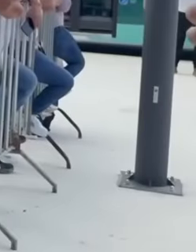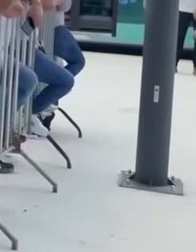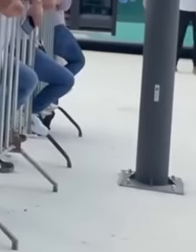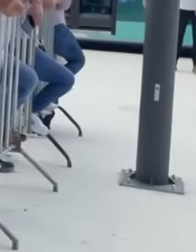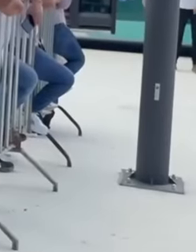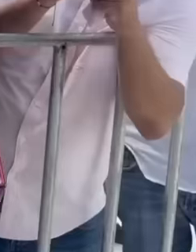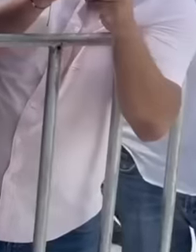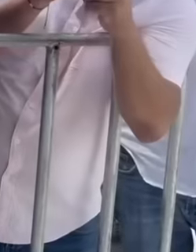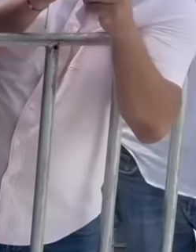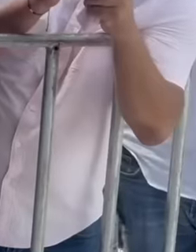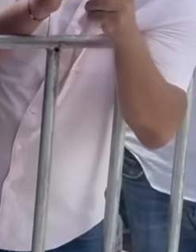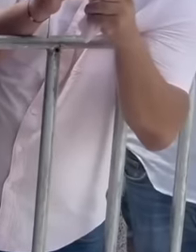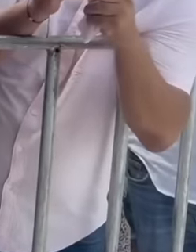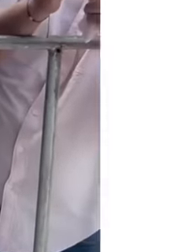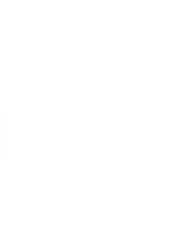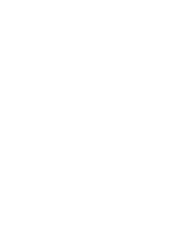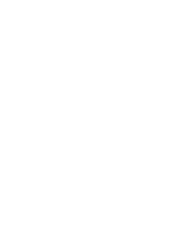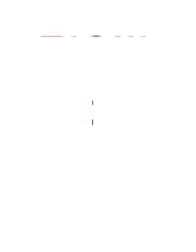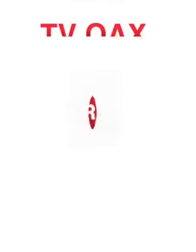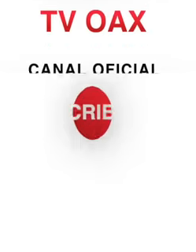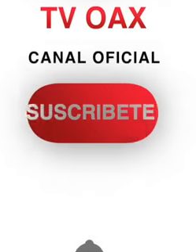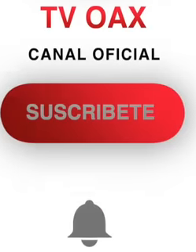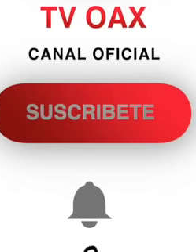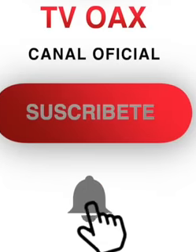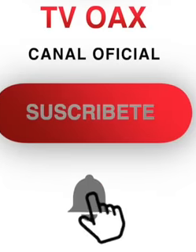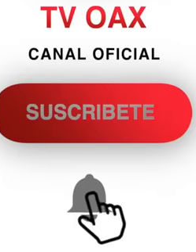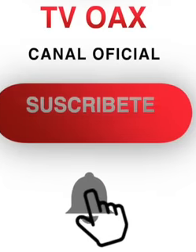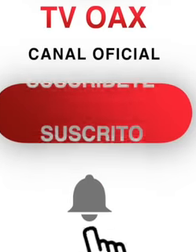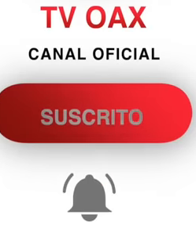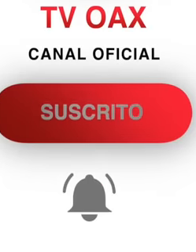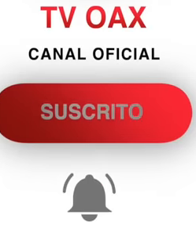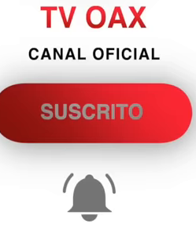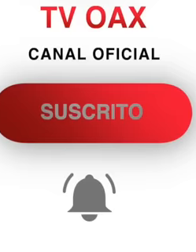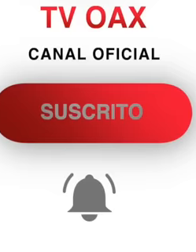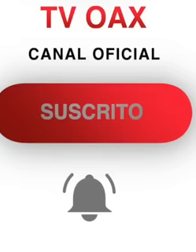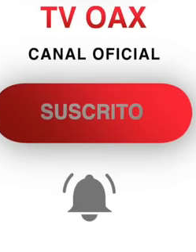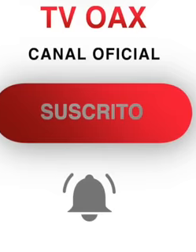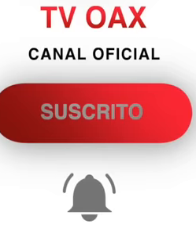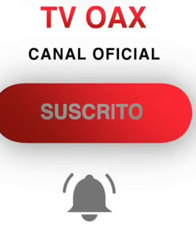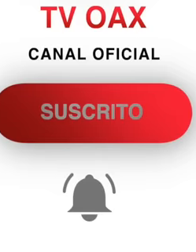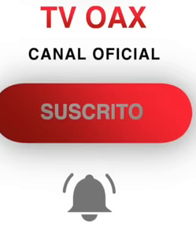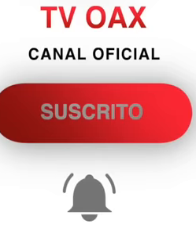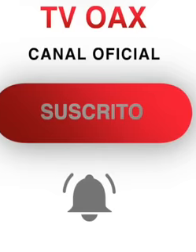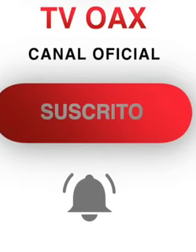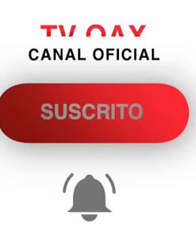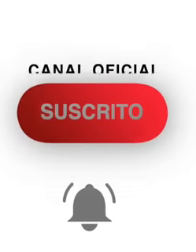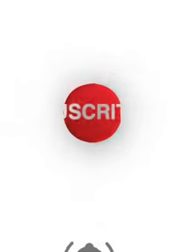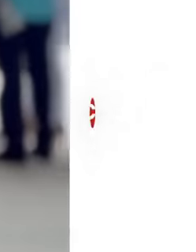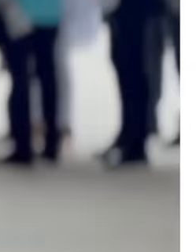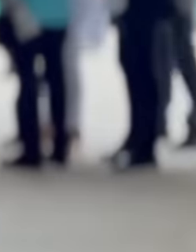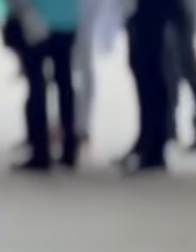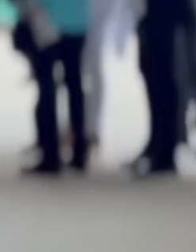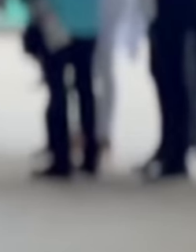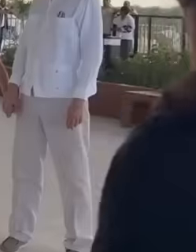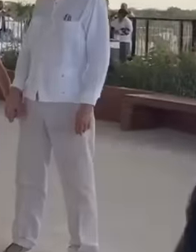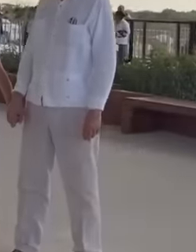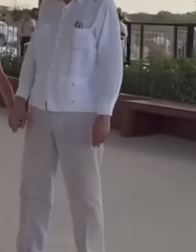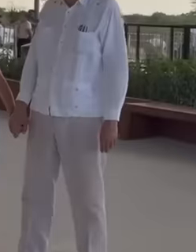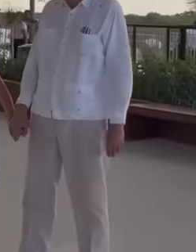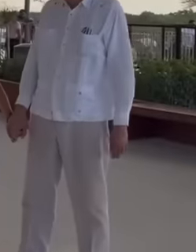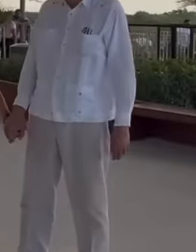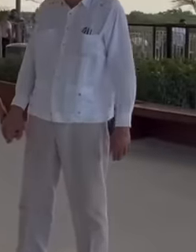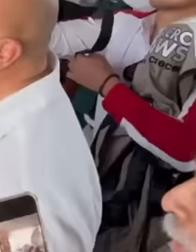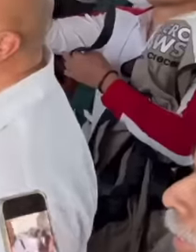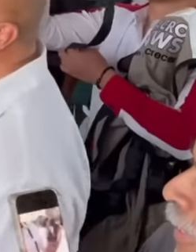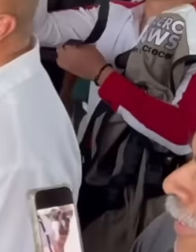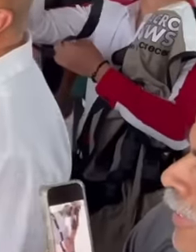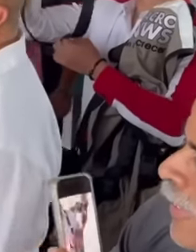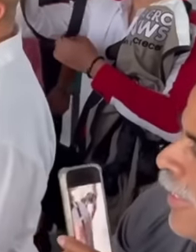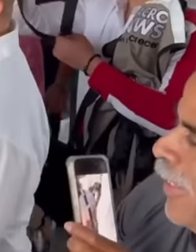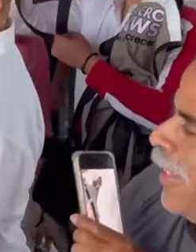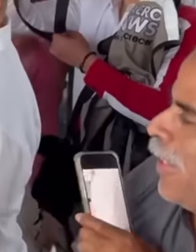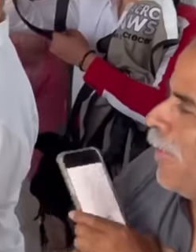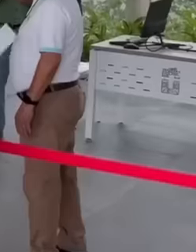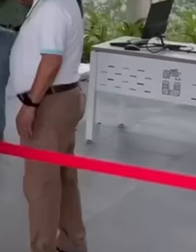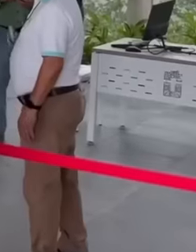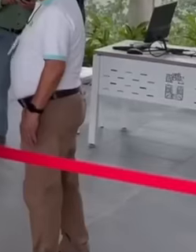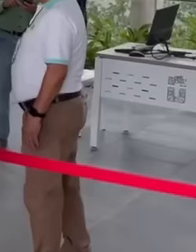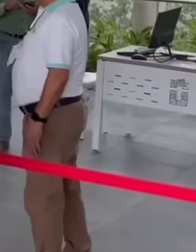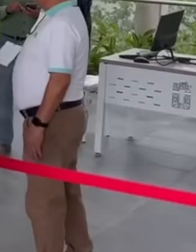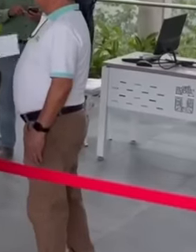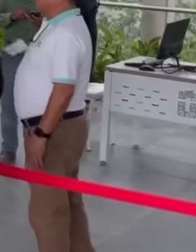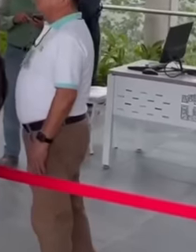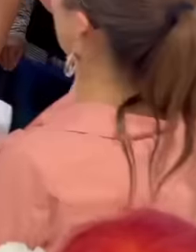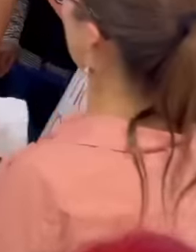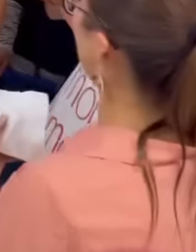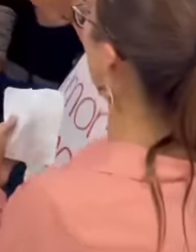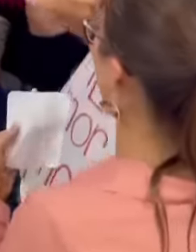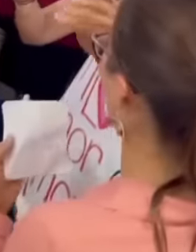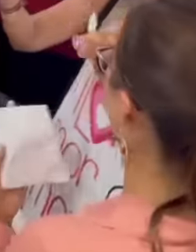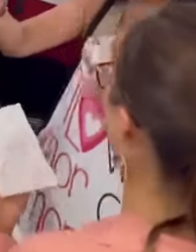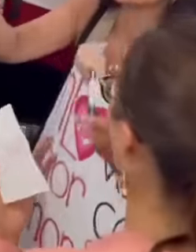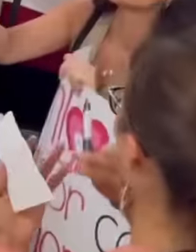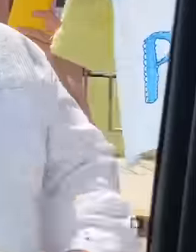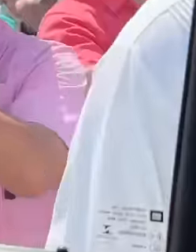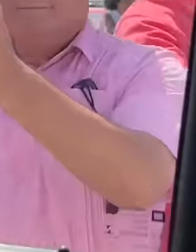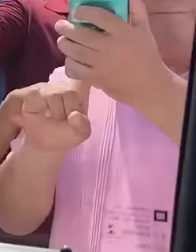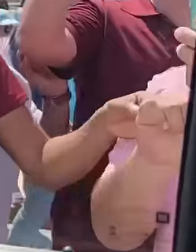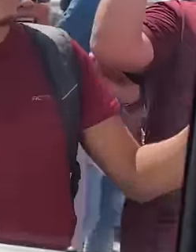Shena, as well as millions of Mexicans and foreigners who love and appreciate the president. There are also